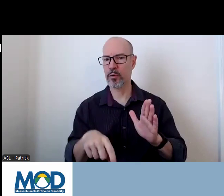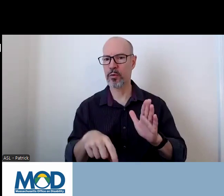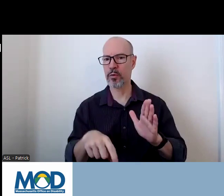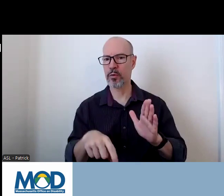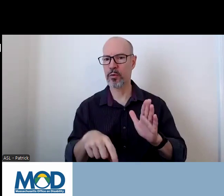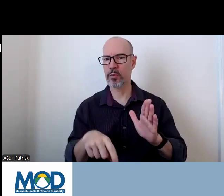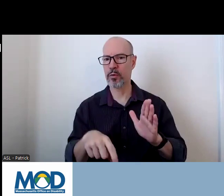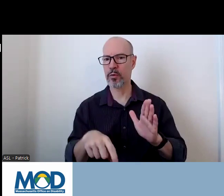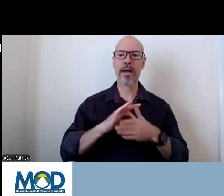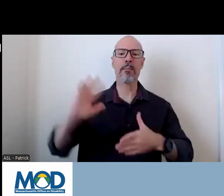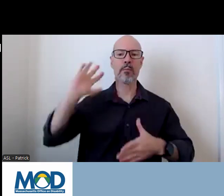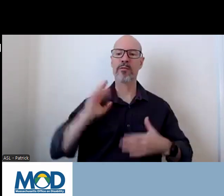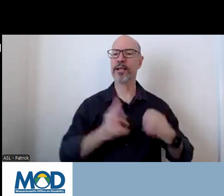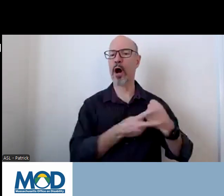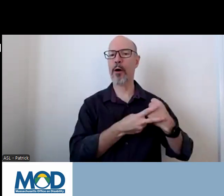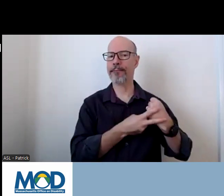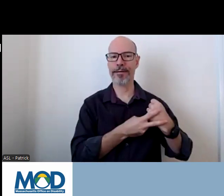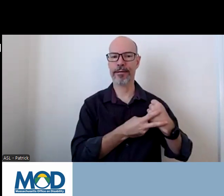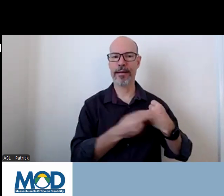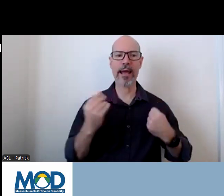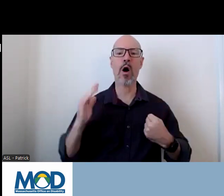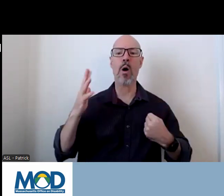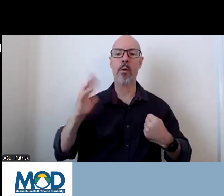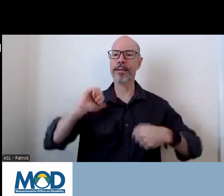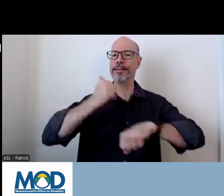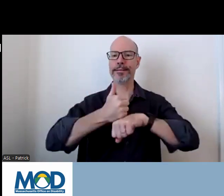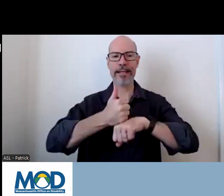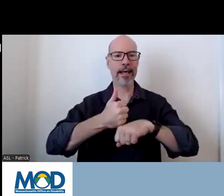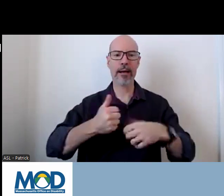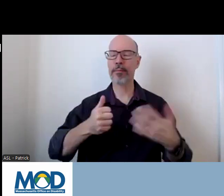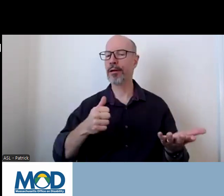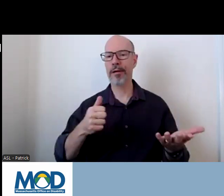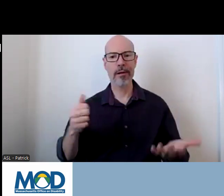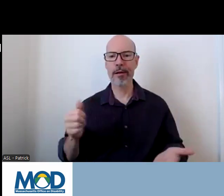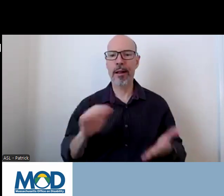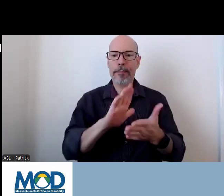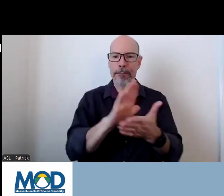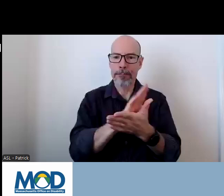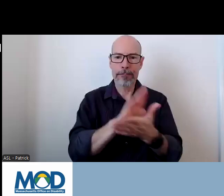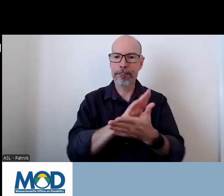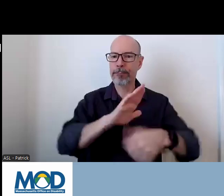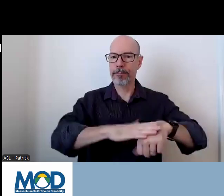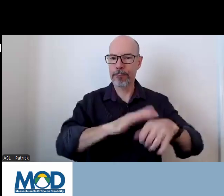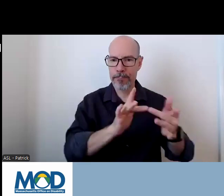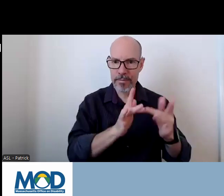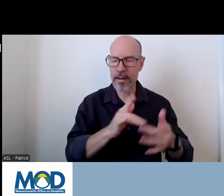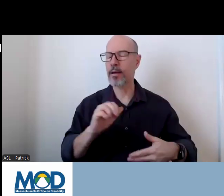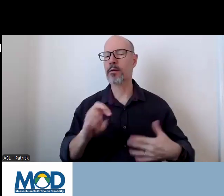preexisting, uhm, electronic documents, such as presentations, word processing documents and spreadsheets.